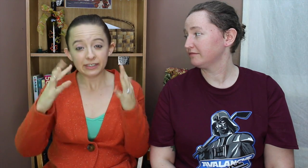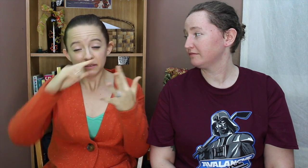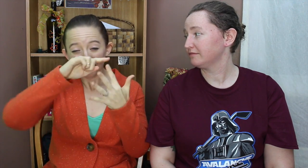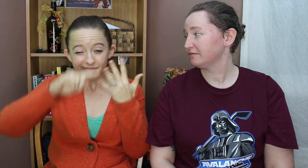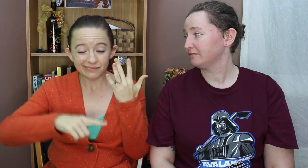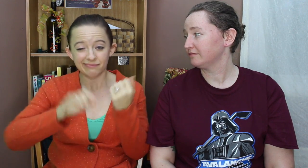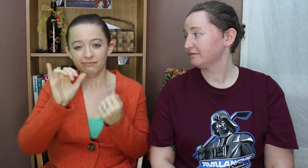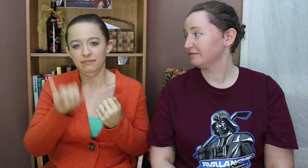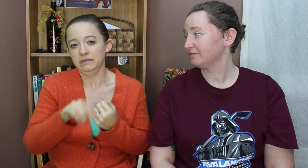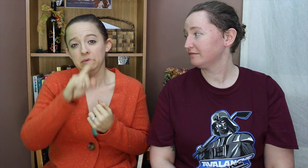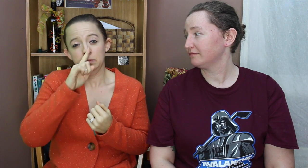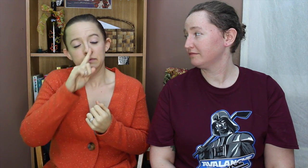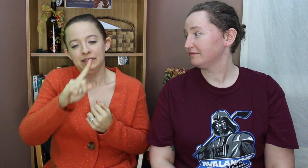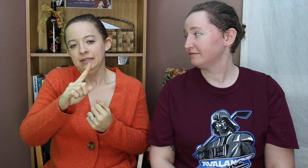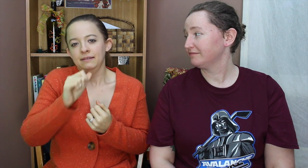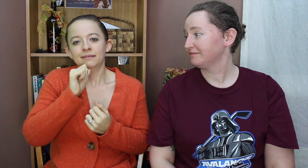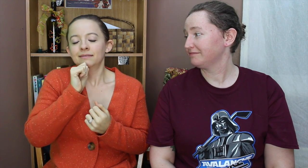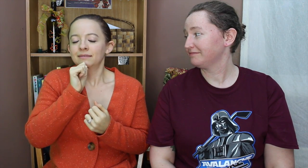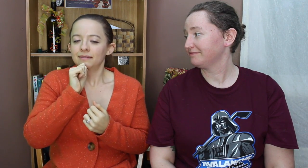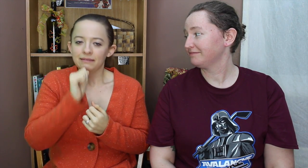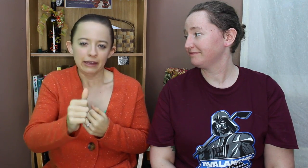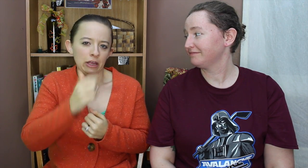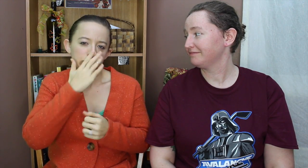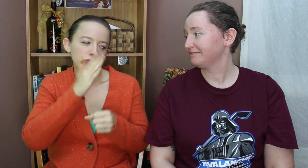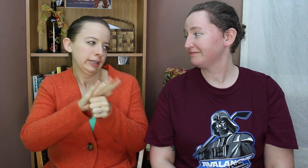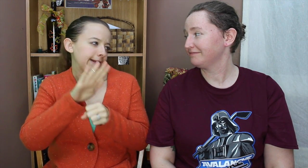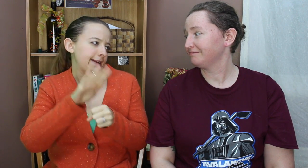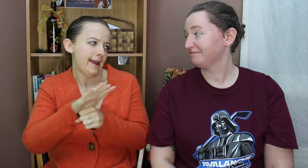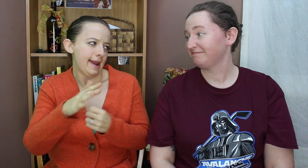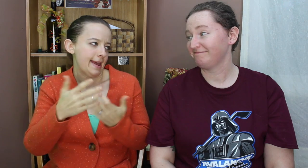programs, teachers, and things like that...